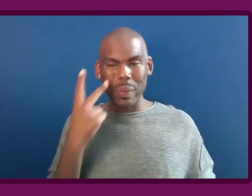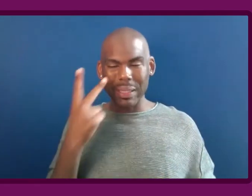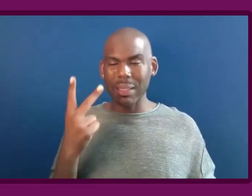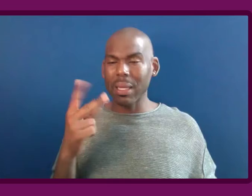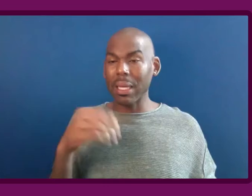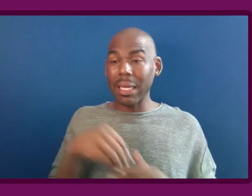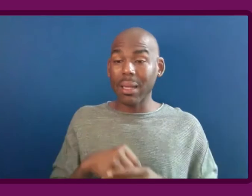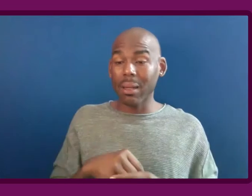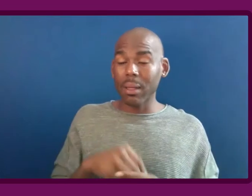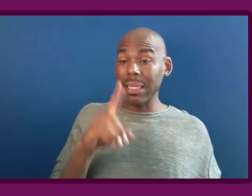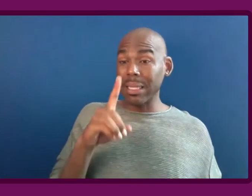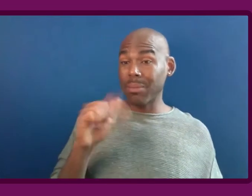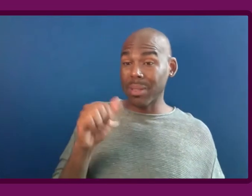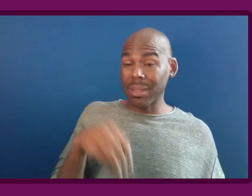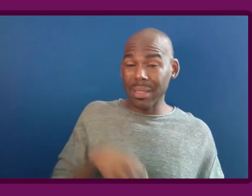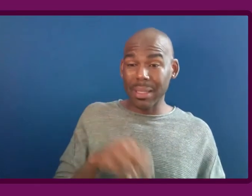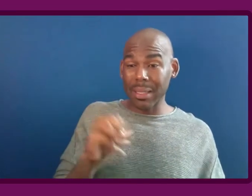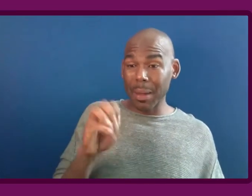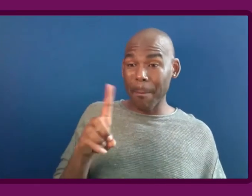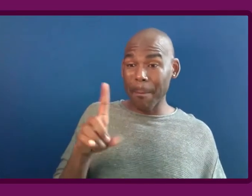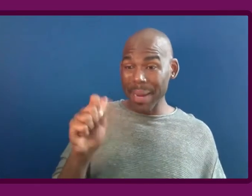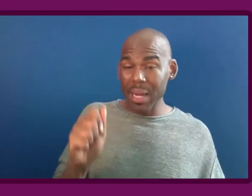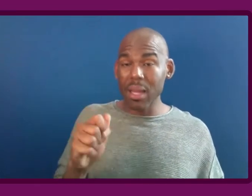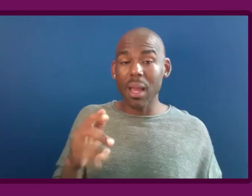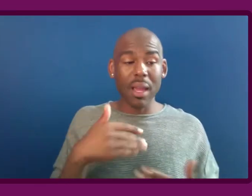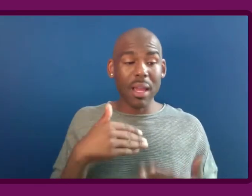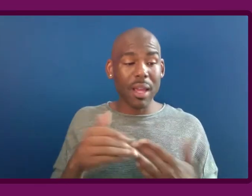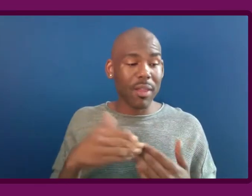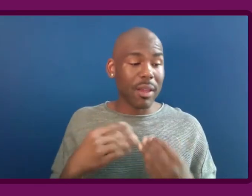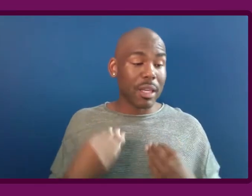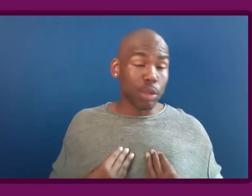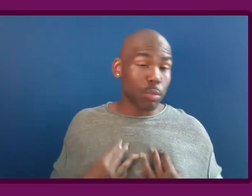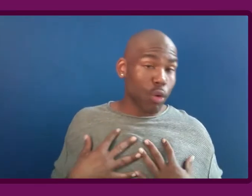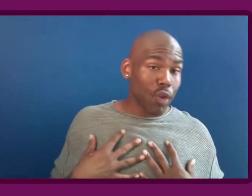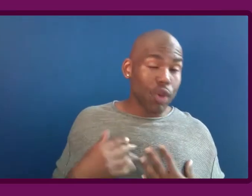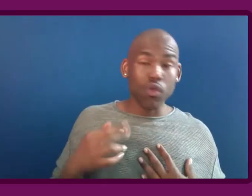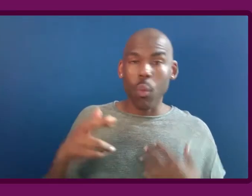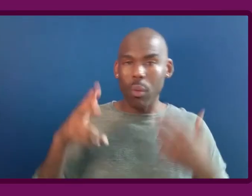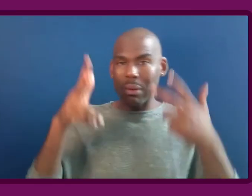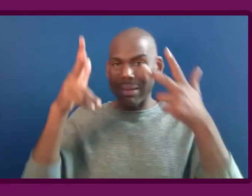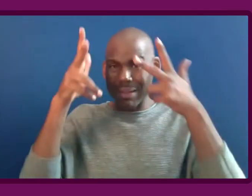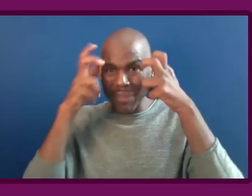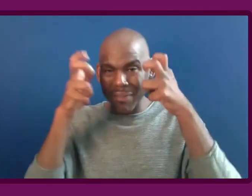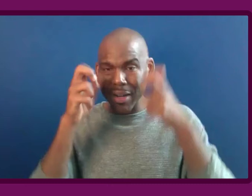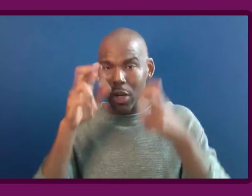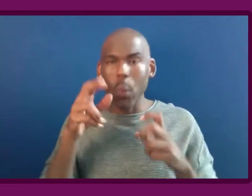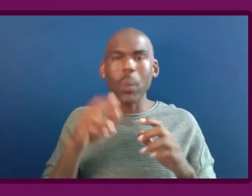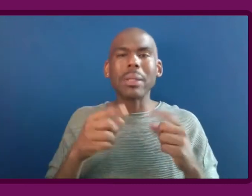characters in media. Whether they're inspirational or they're villains or they're succeeding despite